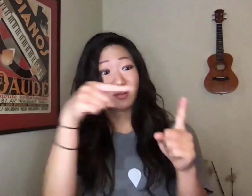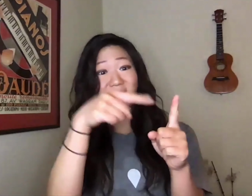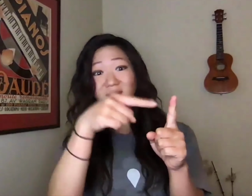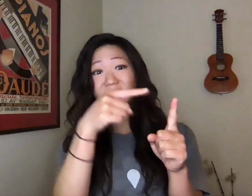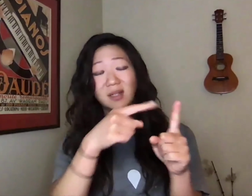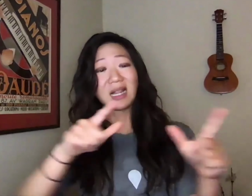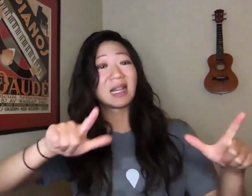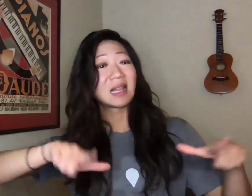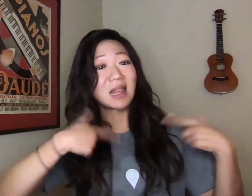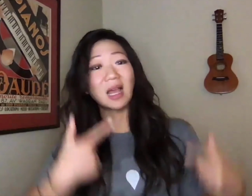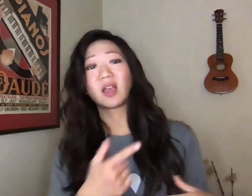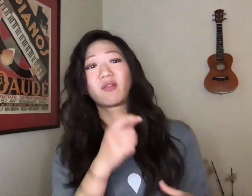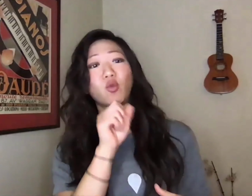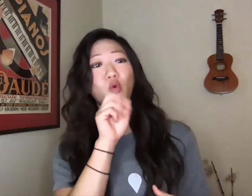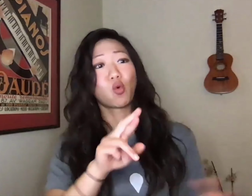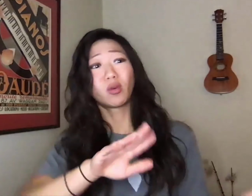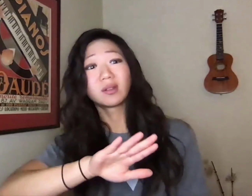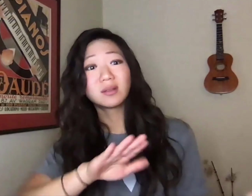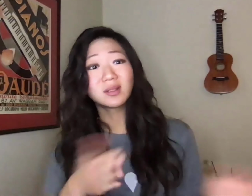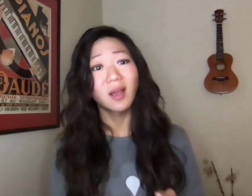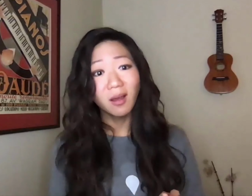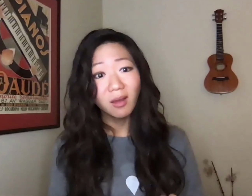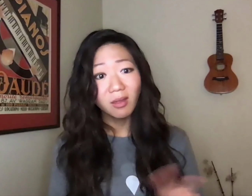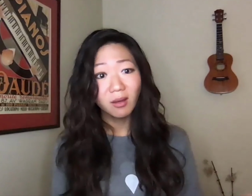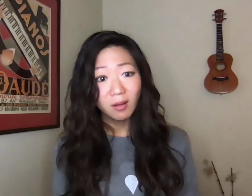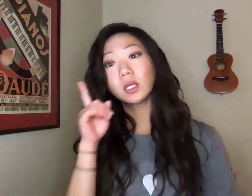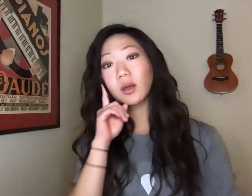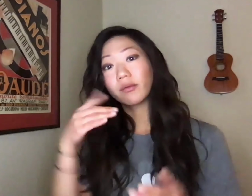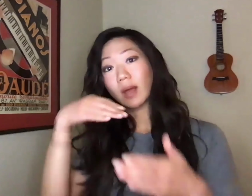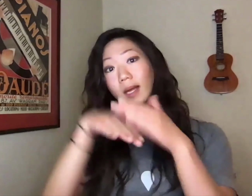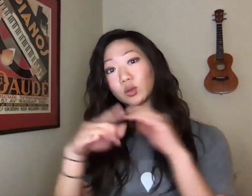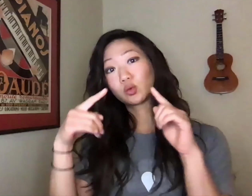and this is undeniably vital as these situations can be a matter of life or death!